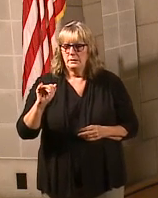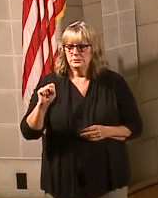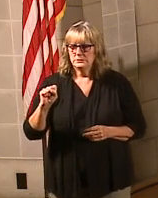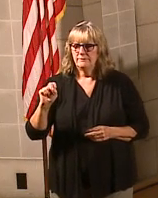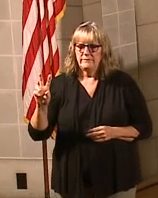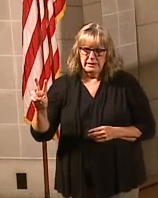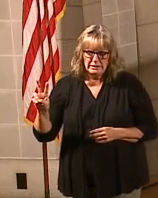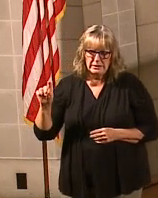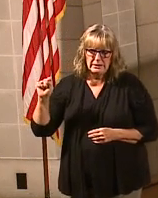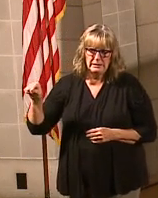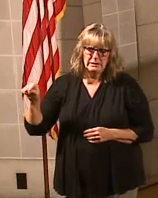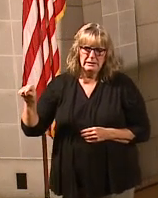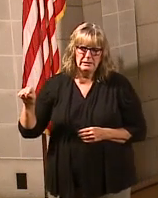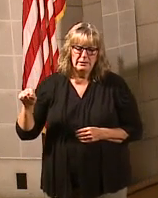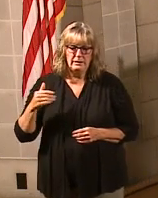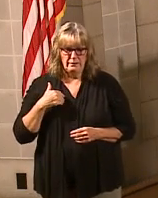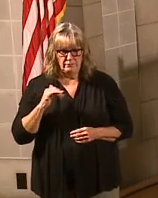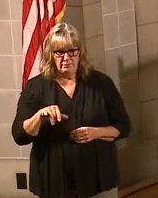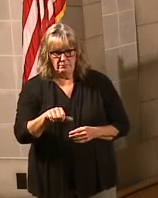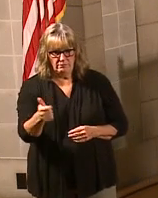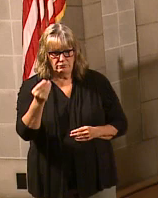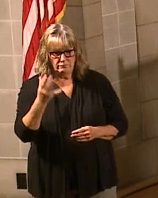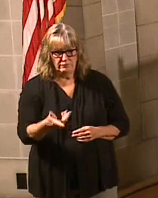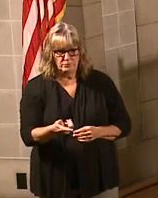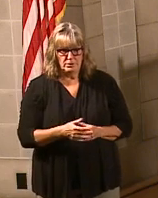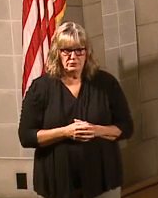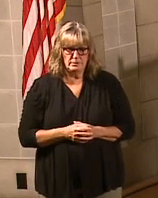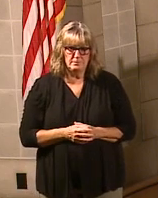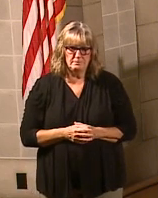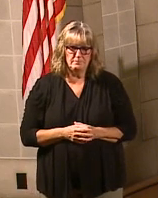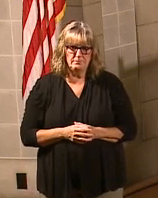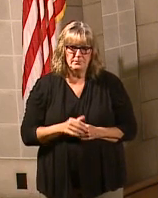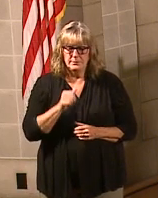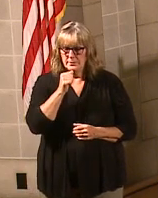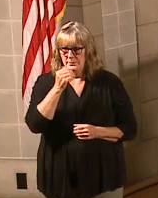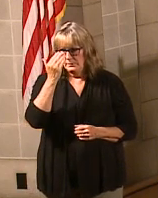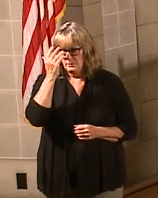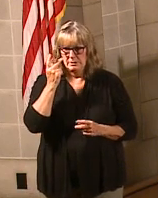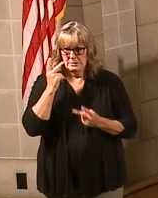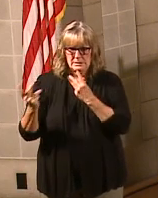PEDIATRIC. WHEN I SAY PEDIATRIC 0-5. WE CAN GET YOU THAT SPECIFIC